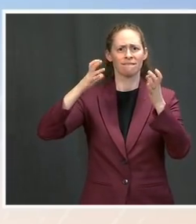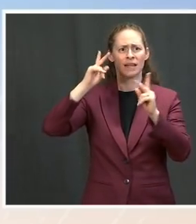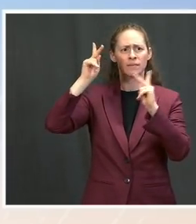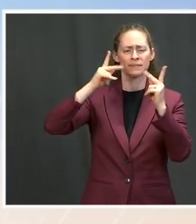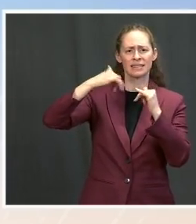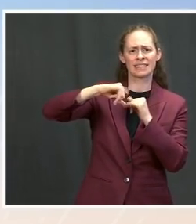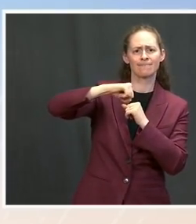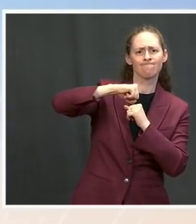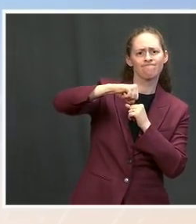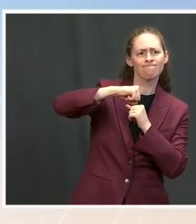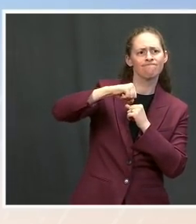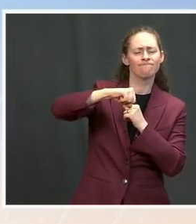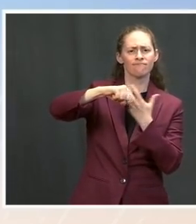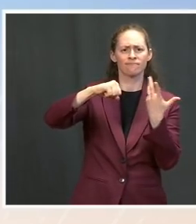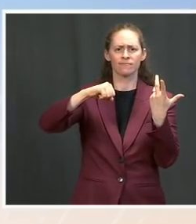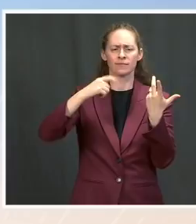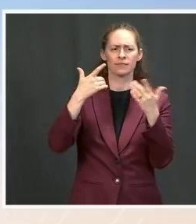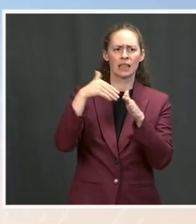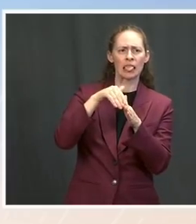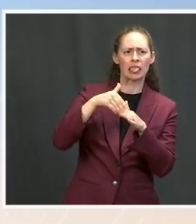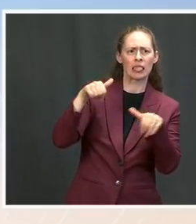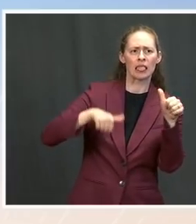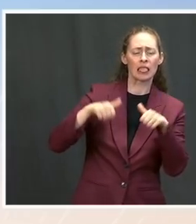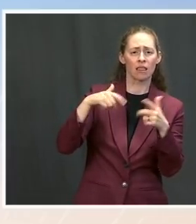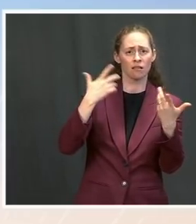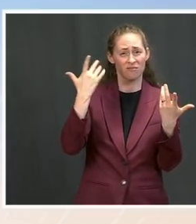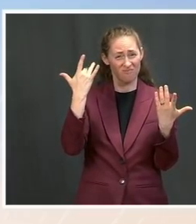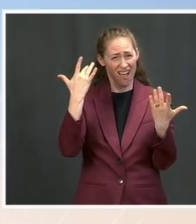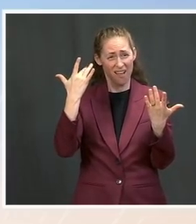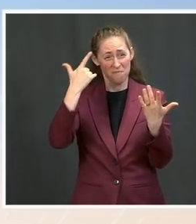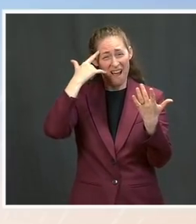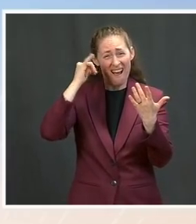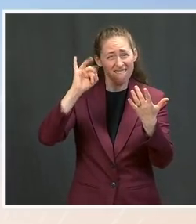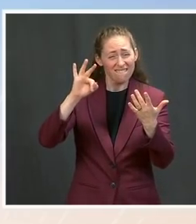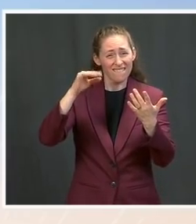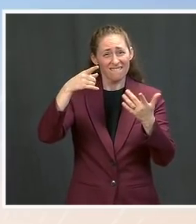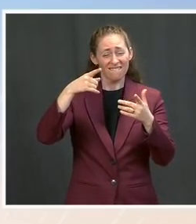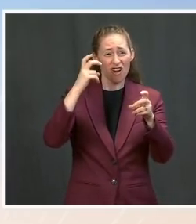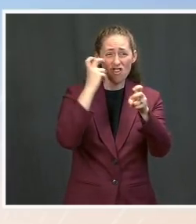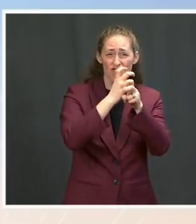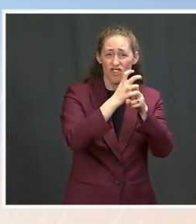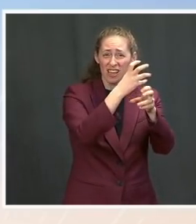to the vaccine or hesitancy because they think it's unsafe? Ms. Psaki: Sure.